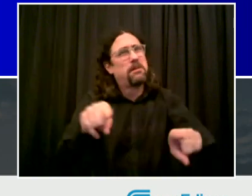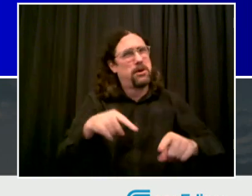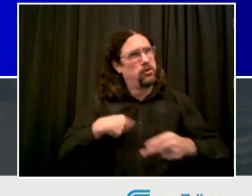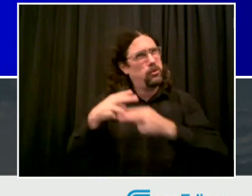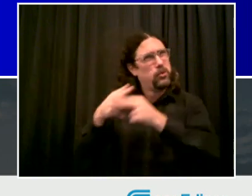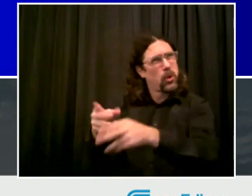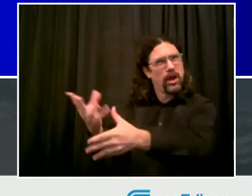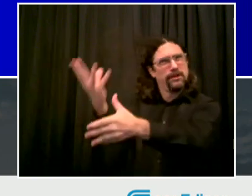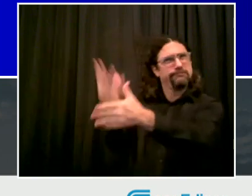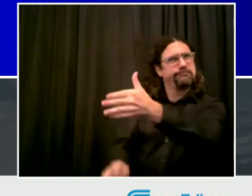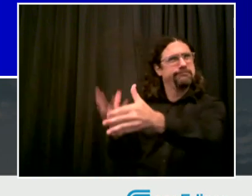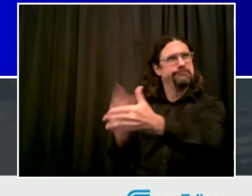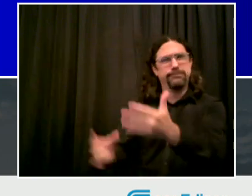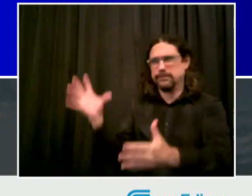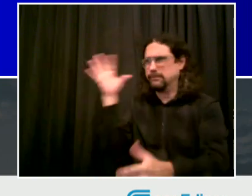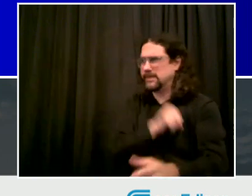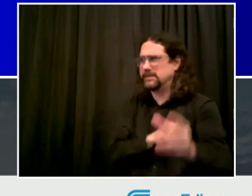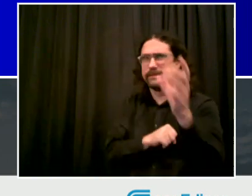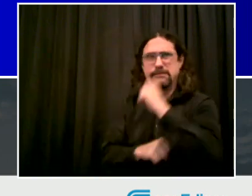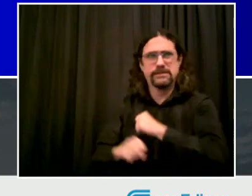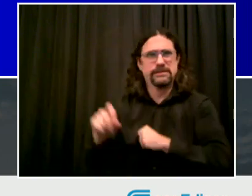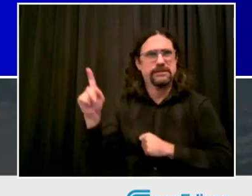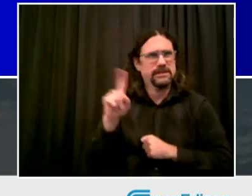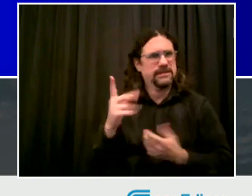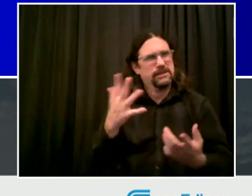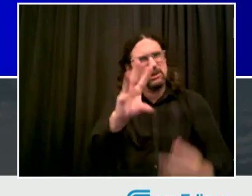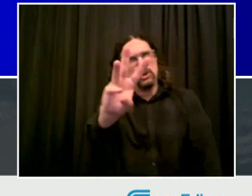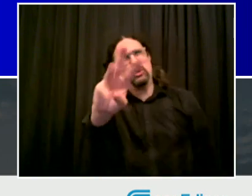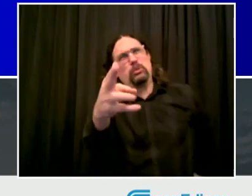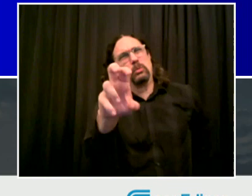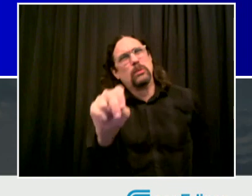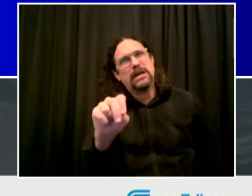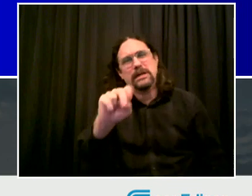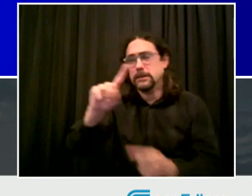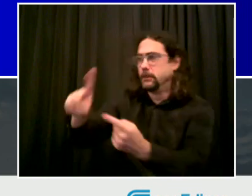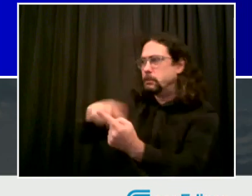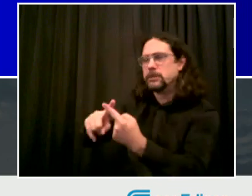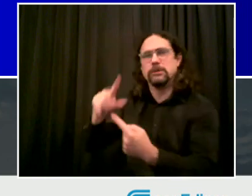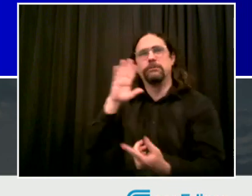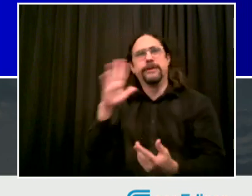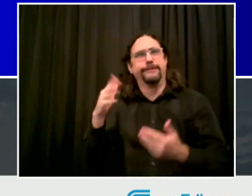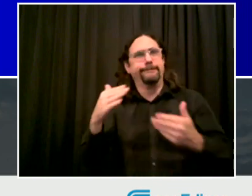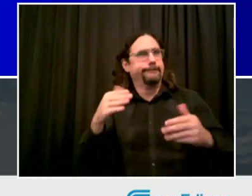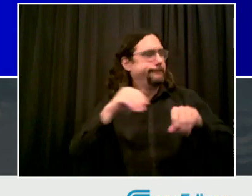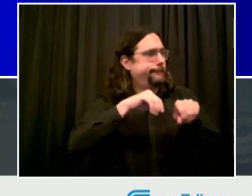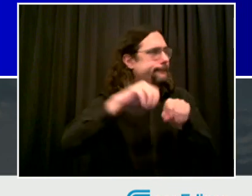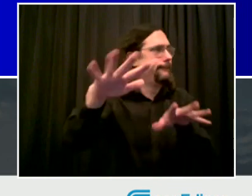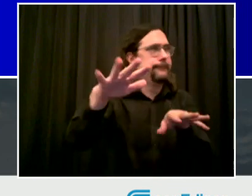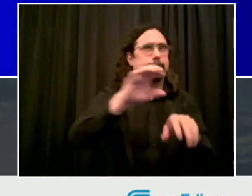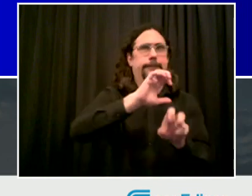CONSISTENCY BUT WEARE NOT A HAPPY ABOUT